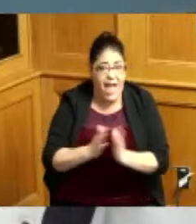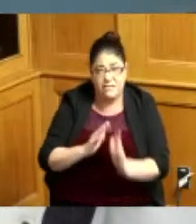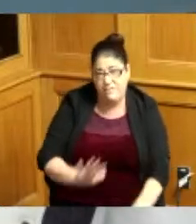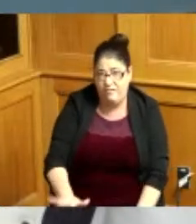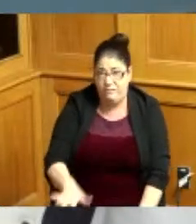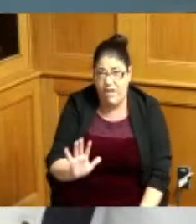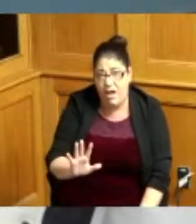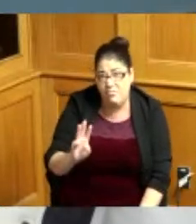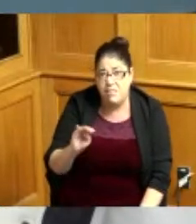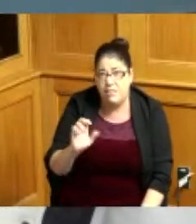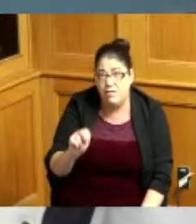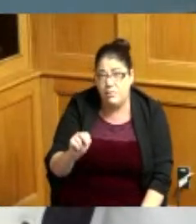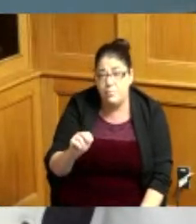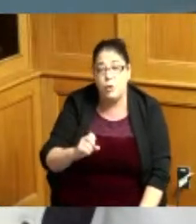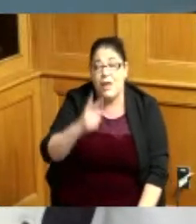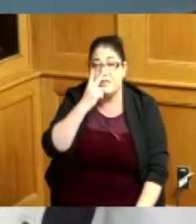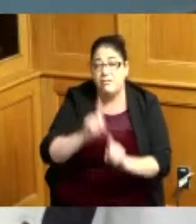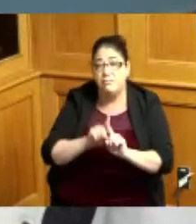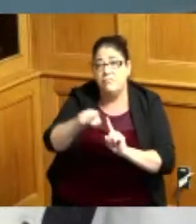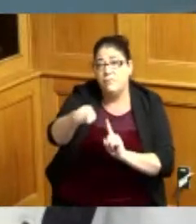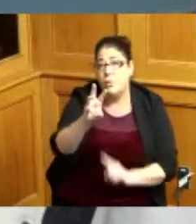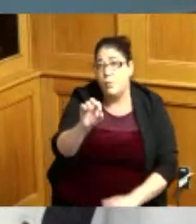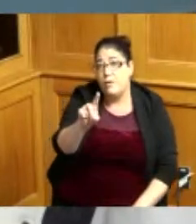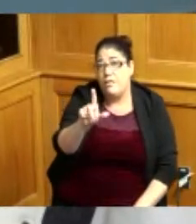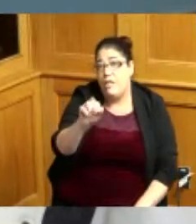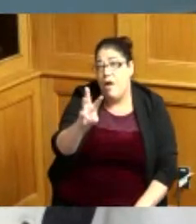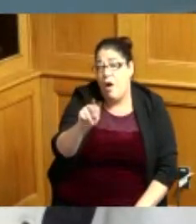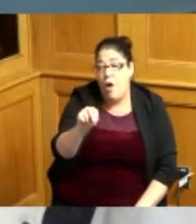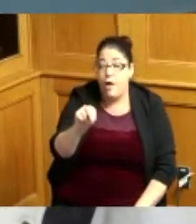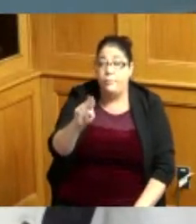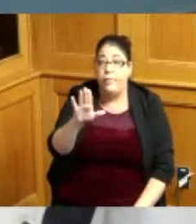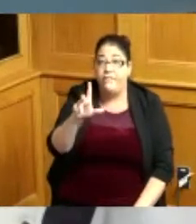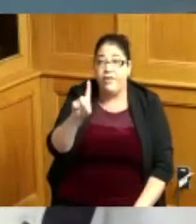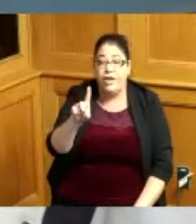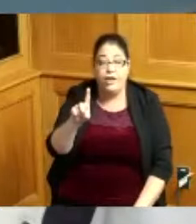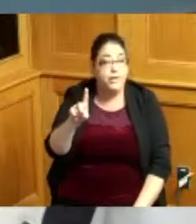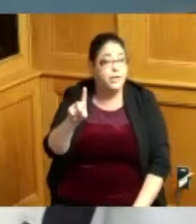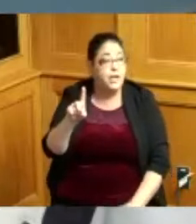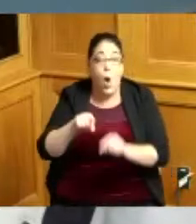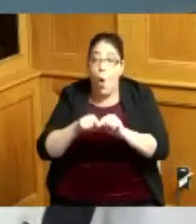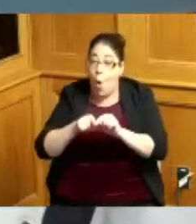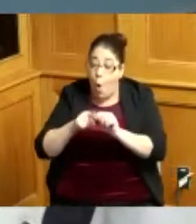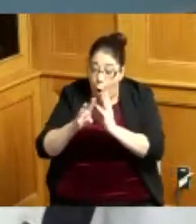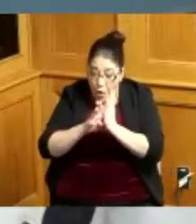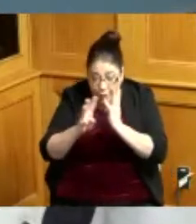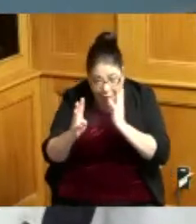Woodlawn down the street they went down Woodlawn Boulevard all the way down Springfield Pike down